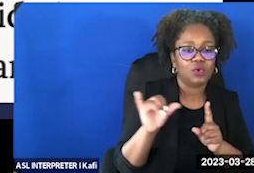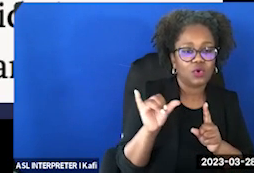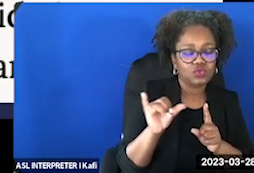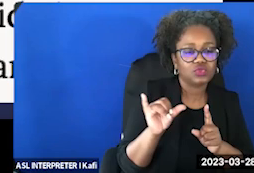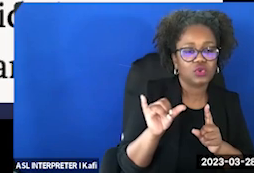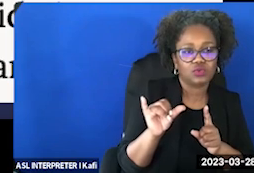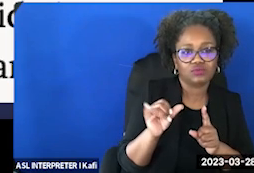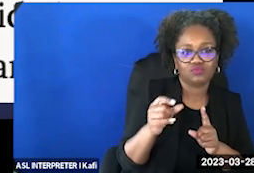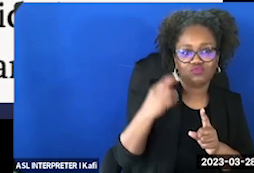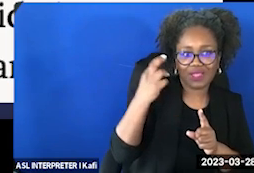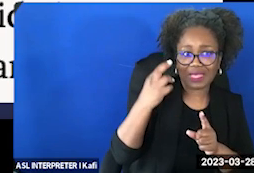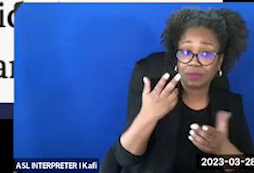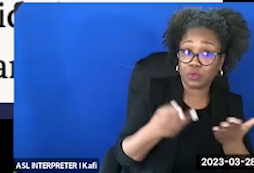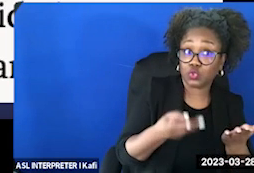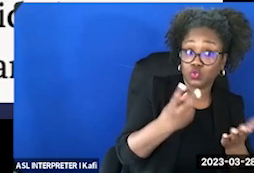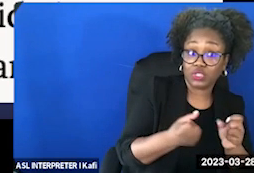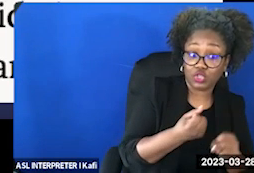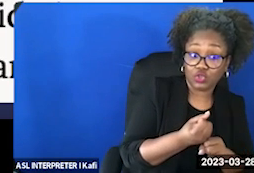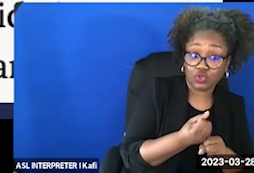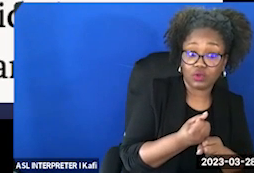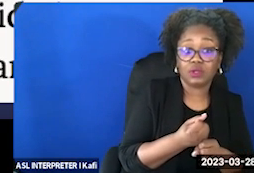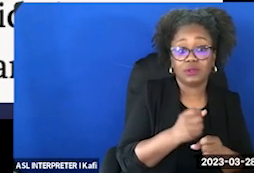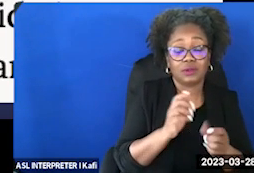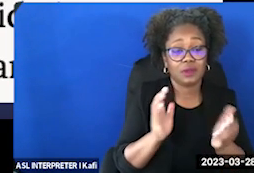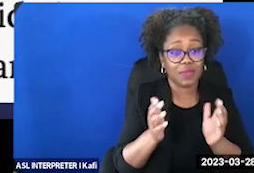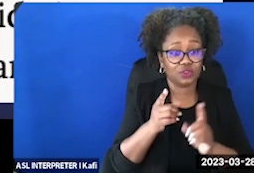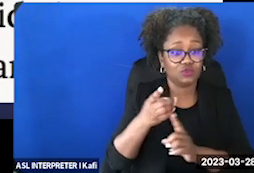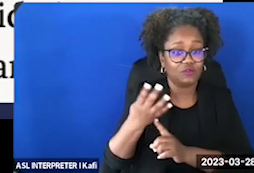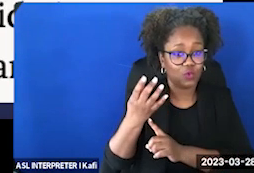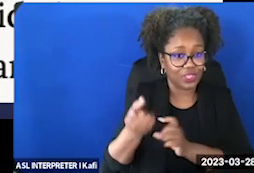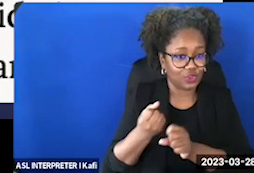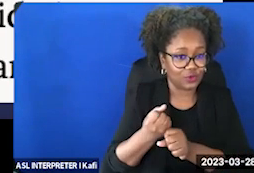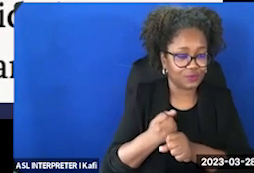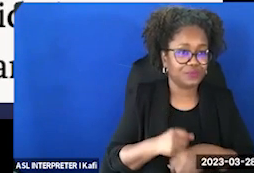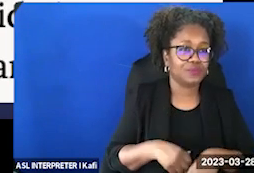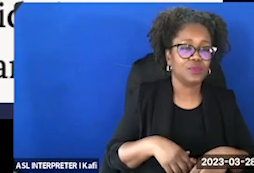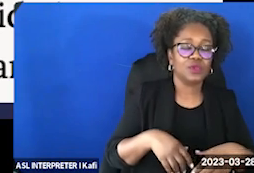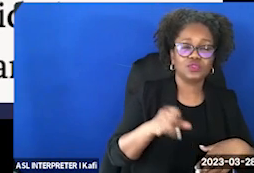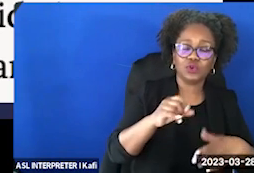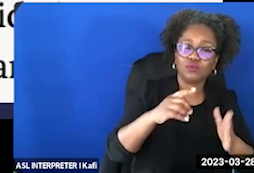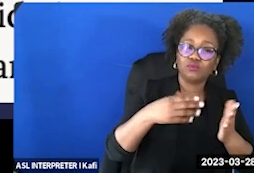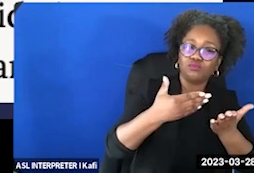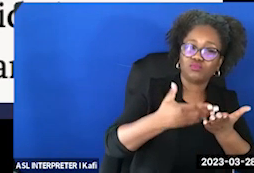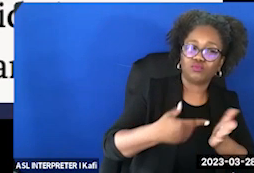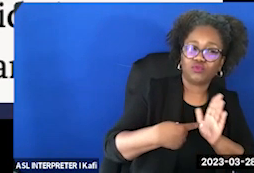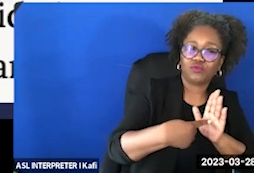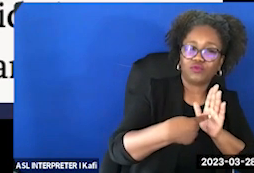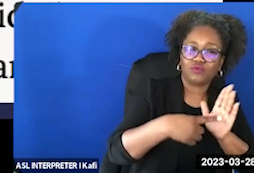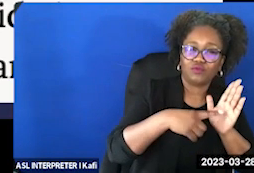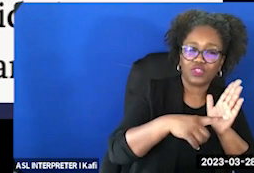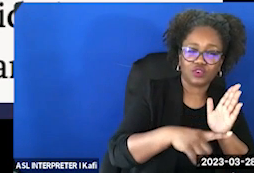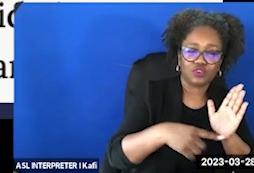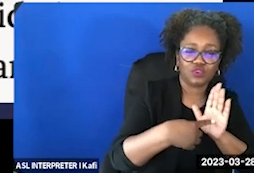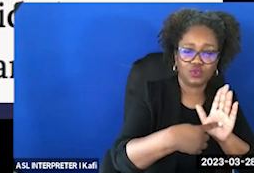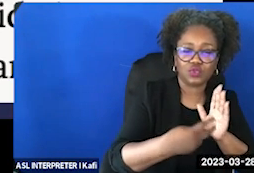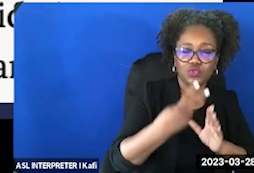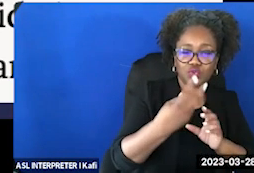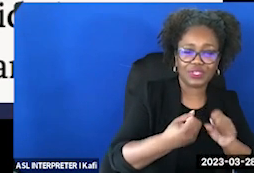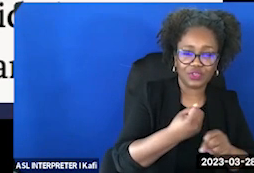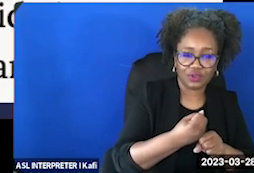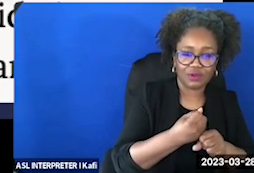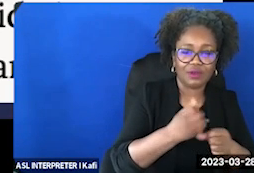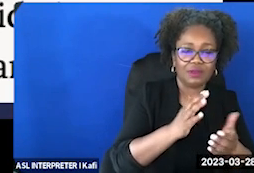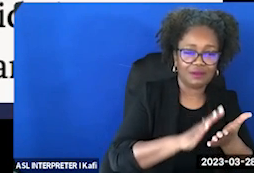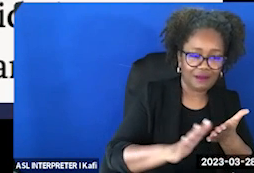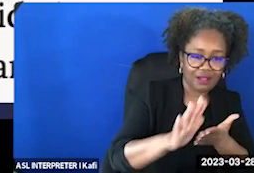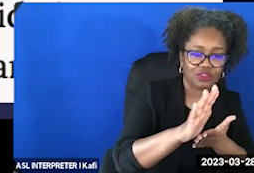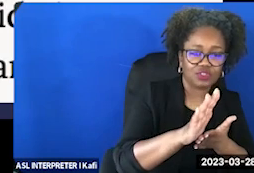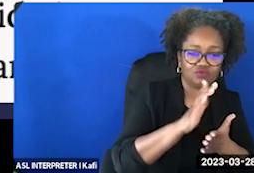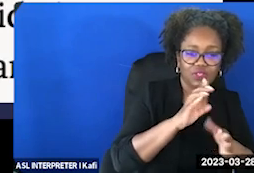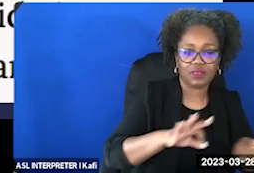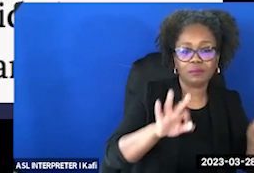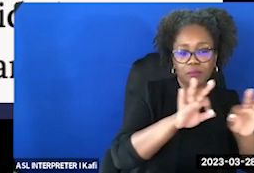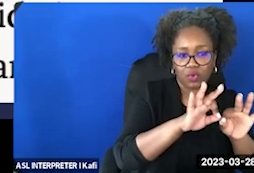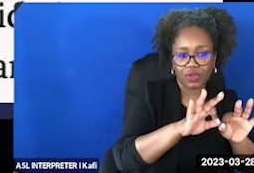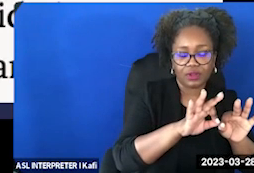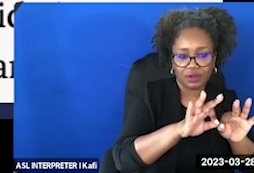Debbie Stine, Science & Technology Policy Academy: too many colleges, which is what gentleman would call a 2 year institution, but they are very important feeders into 4 year institutions, you know, for the STEM disciplines, because it provides a standard basis